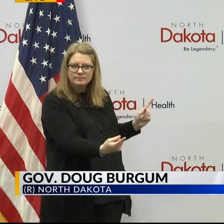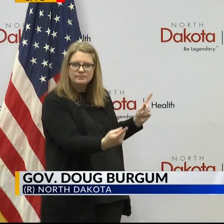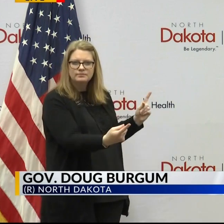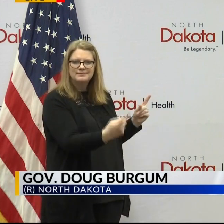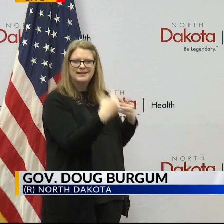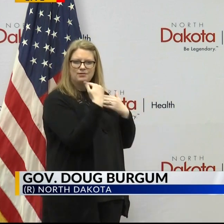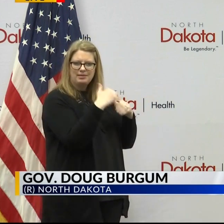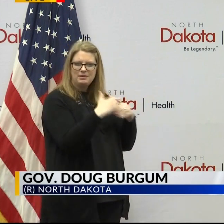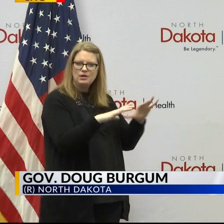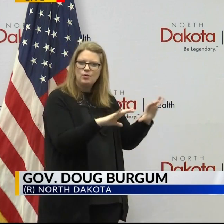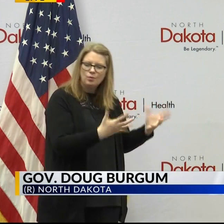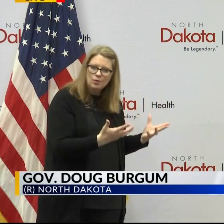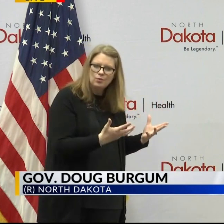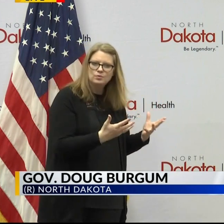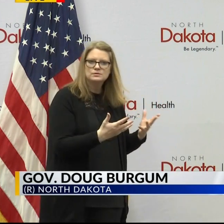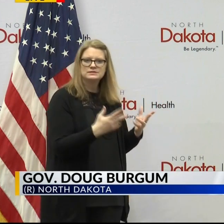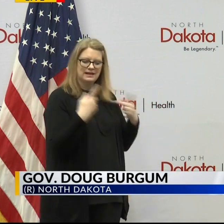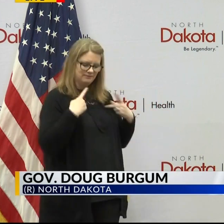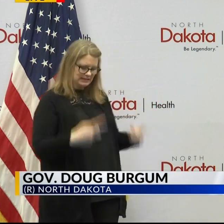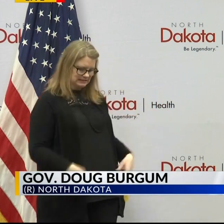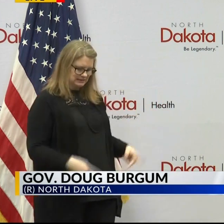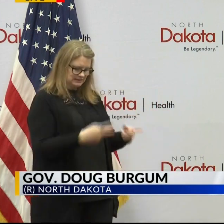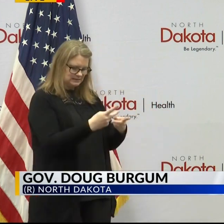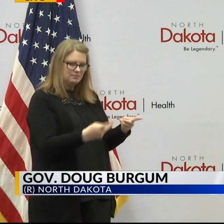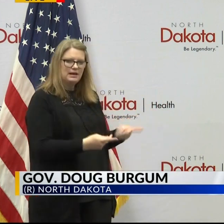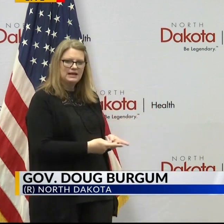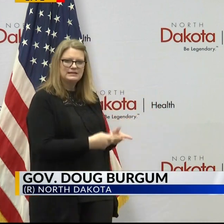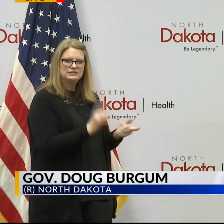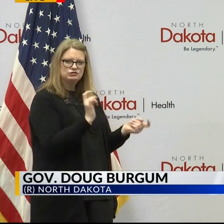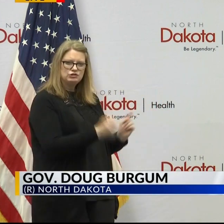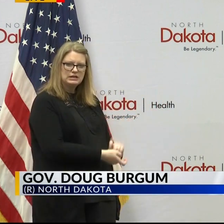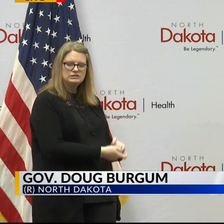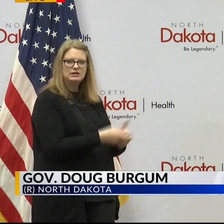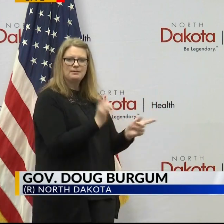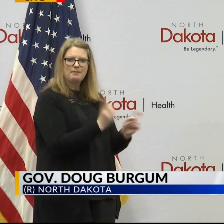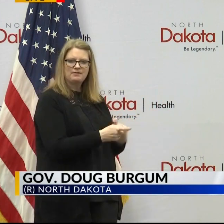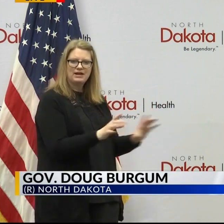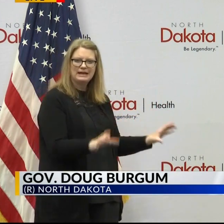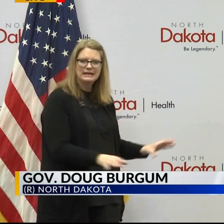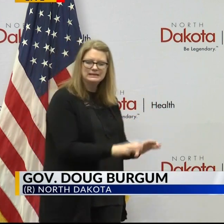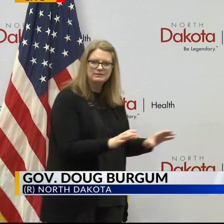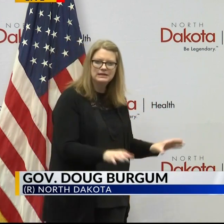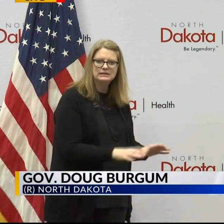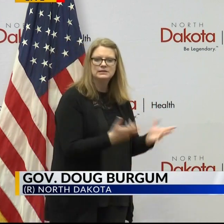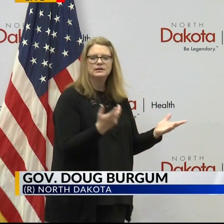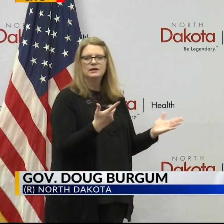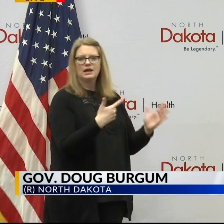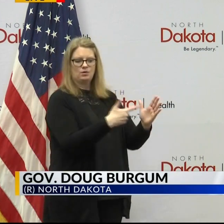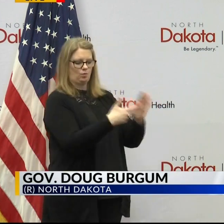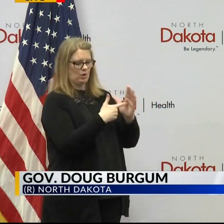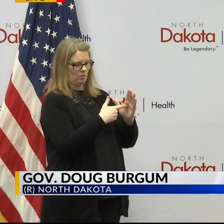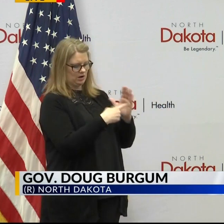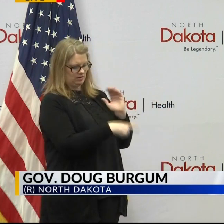HEALTH SCREENINGS, HOW TO KEEP CLEAN ENVIRONMENTS, HOW THE MANAGE MEALS AND PLAY, PRACTICE